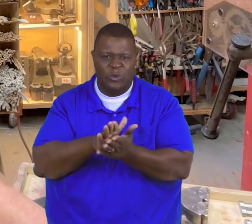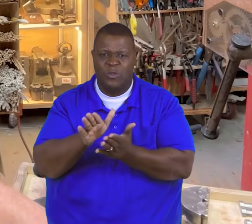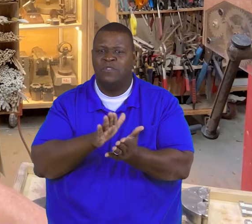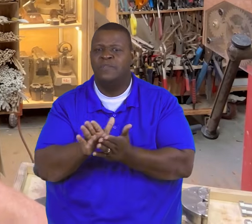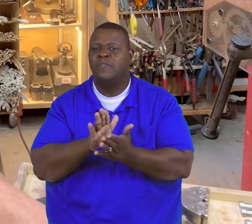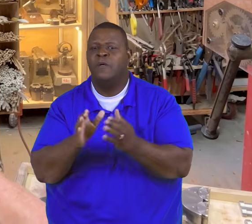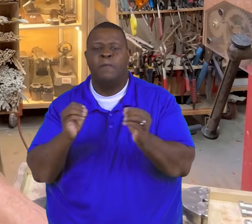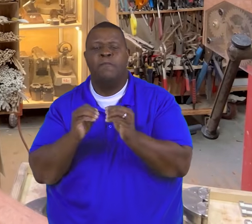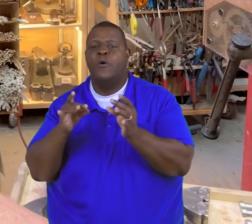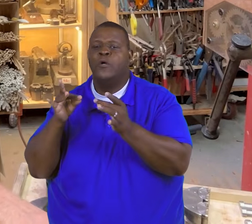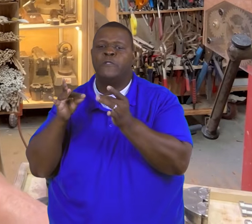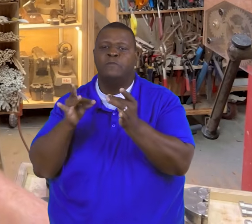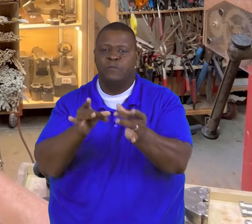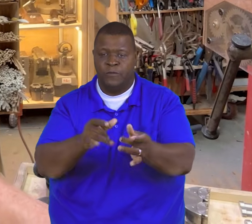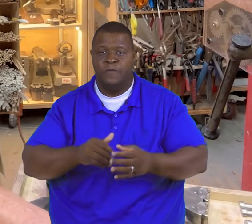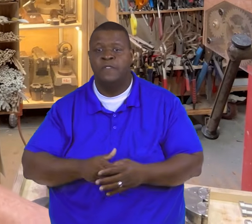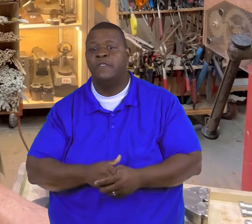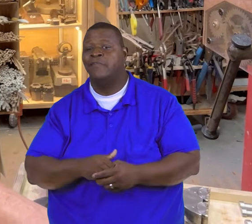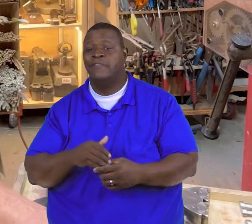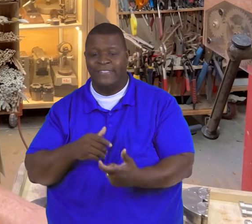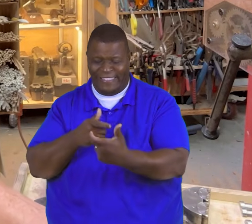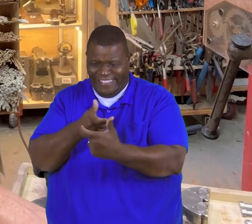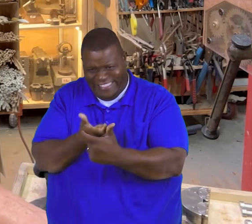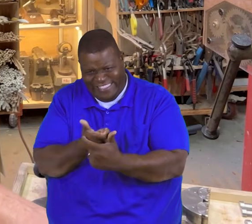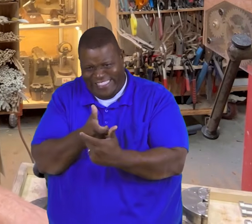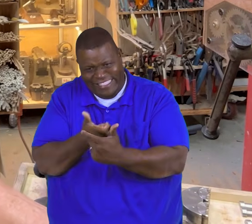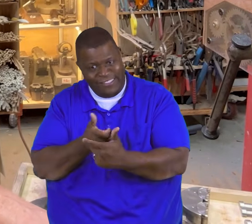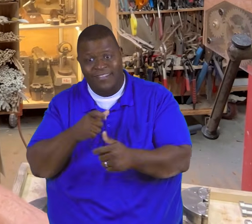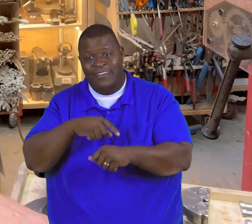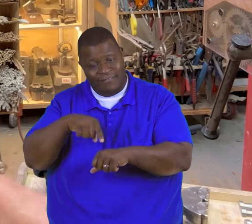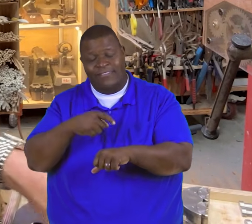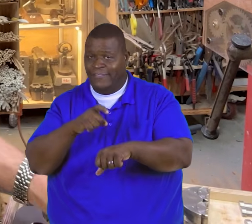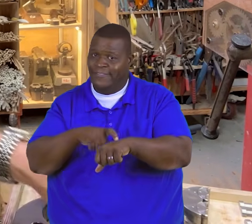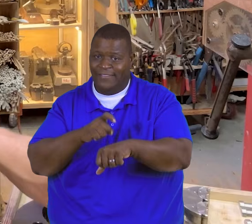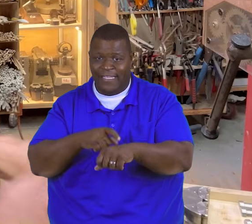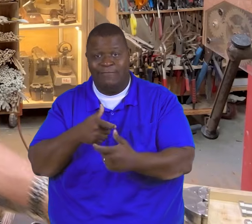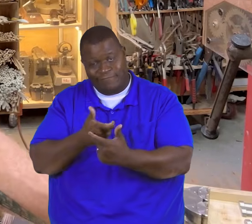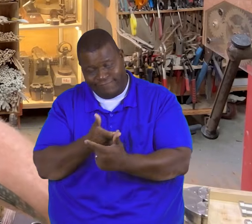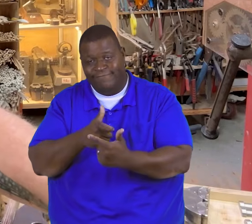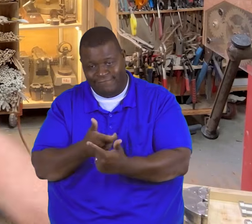It's an old arcane use of the term worry that I think is really neat. You can just worry that for a while and it will come loose.